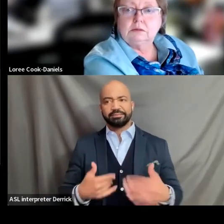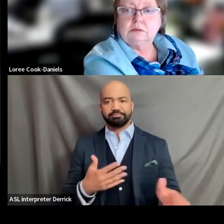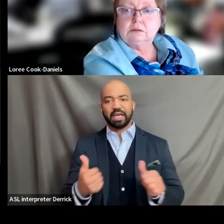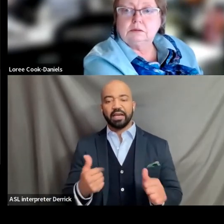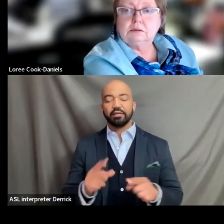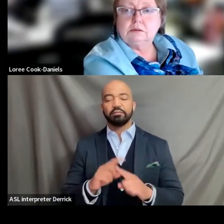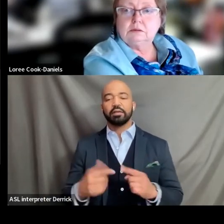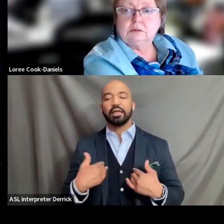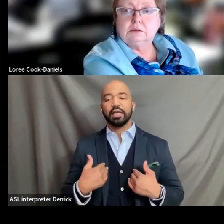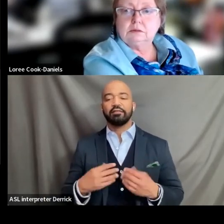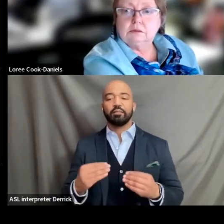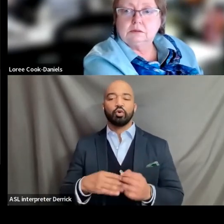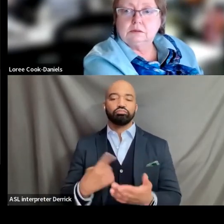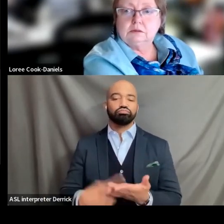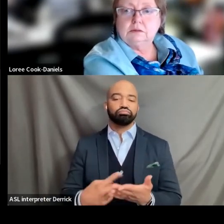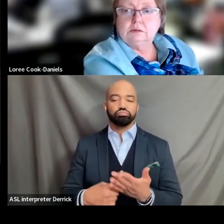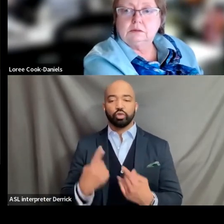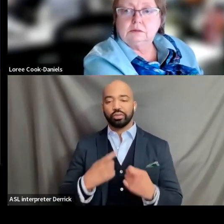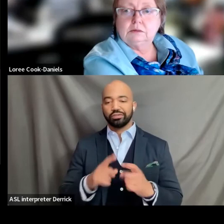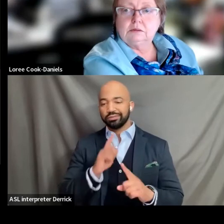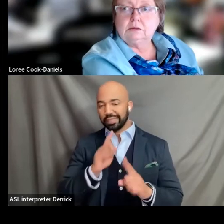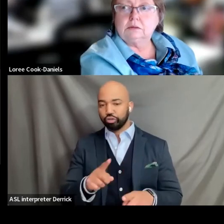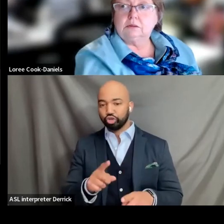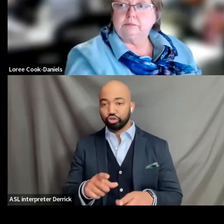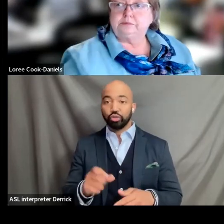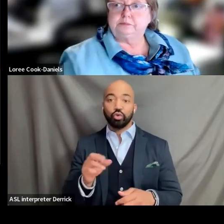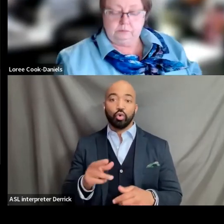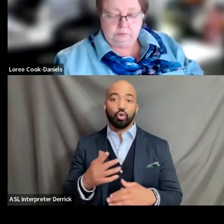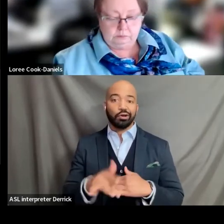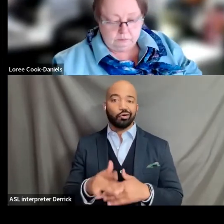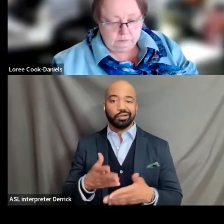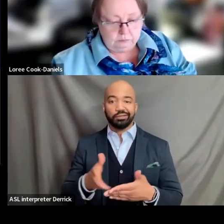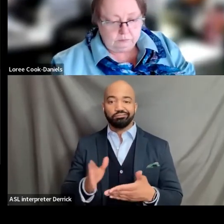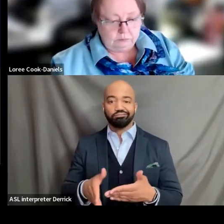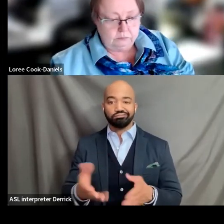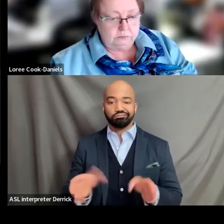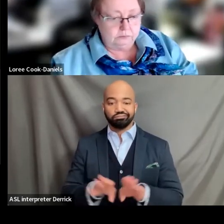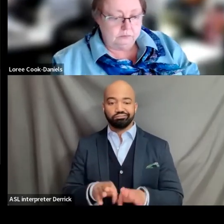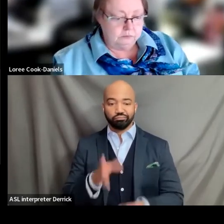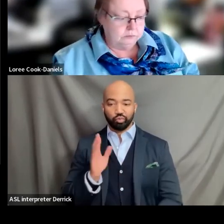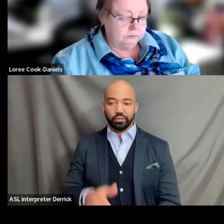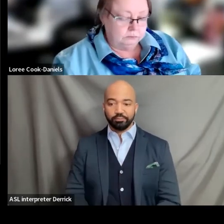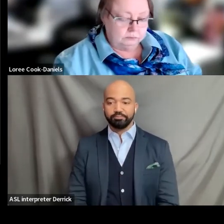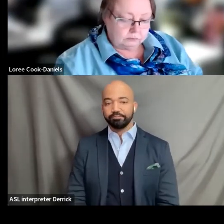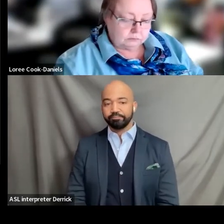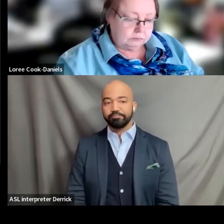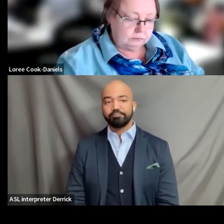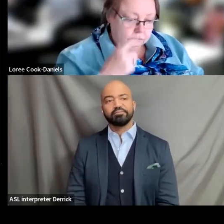or discussion if people have it or to end a little bit early. So we wanted to share a couple of the resources